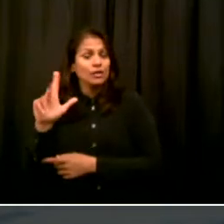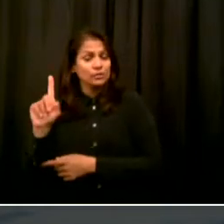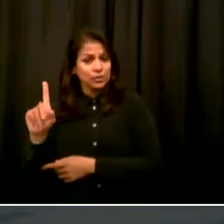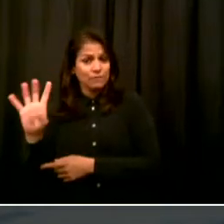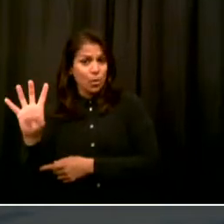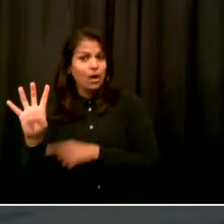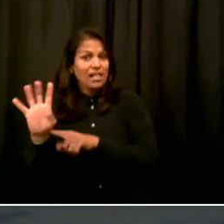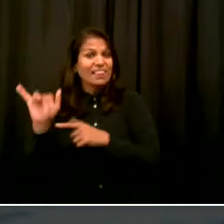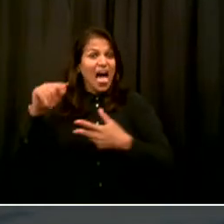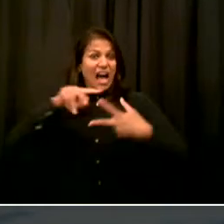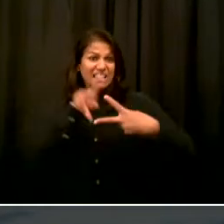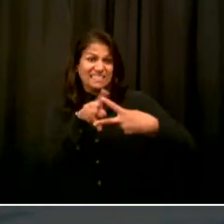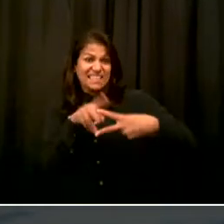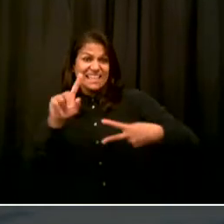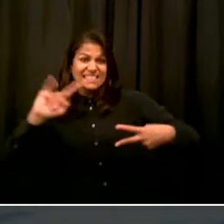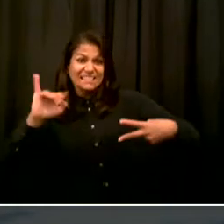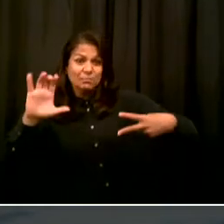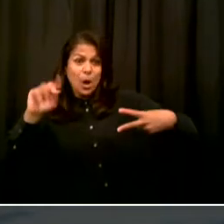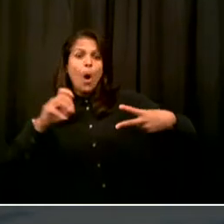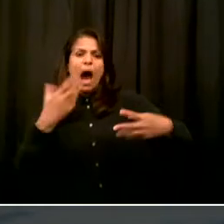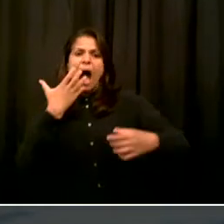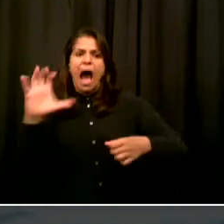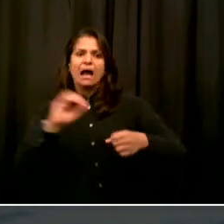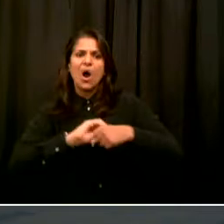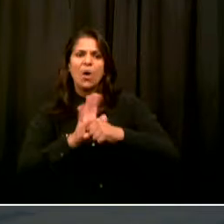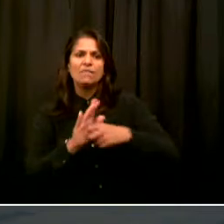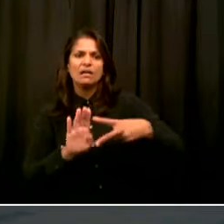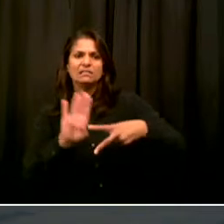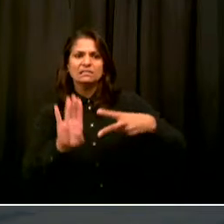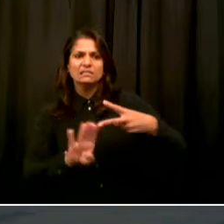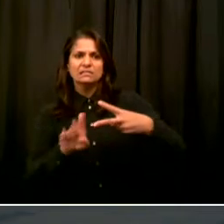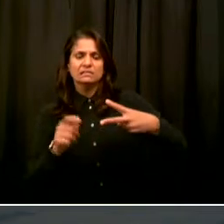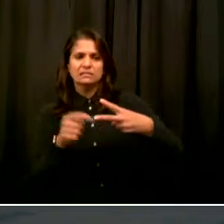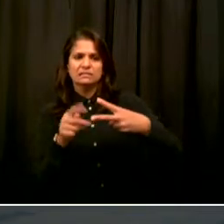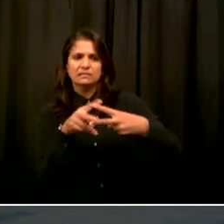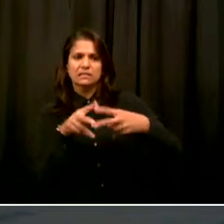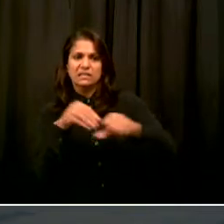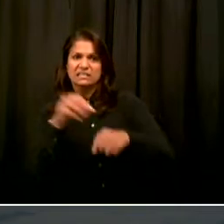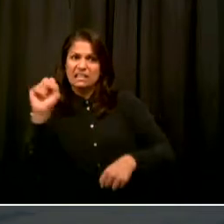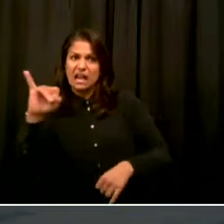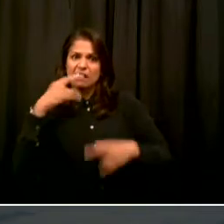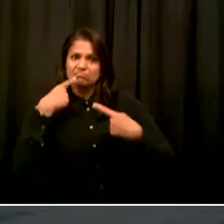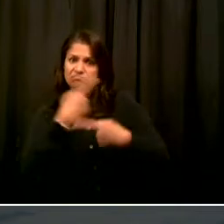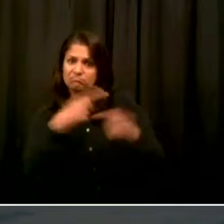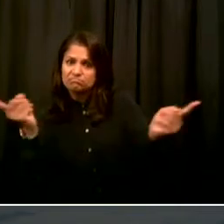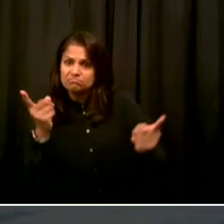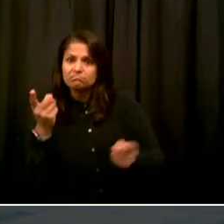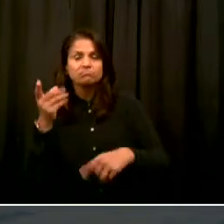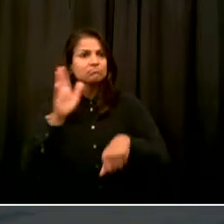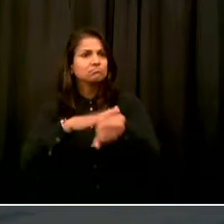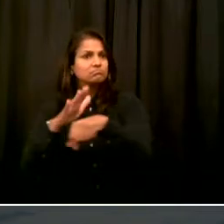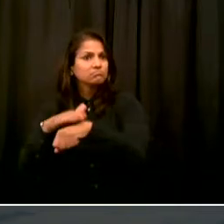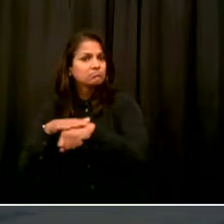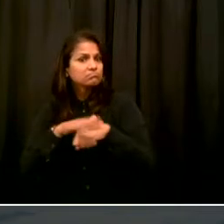US CONCERNED THAT NEEDS THAT HYPER LOCAL APPROACH IN